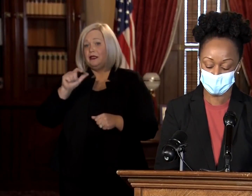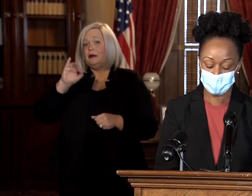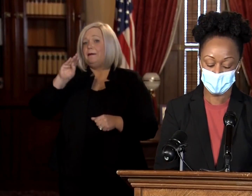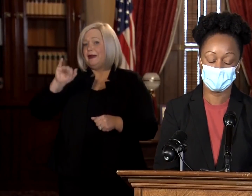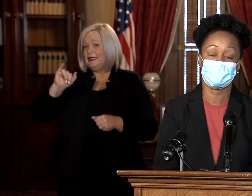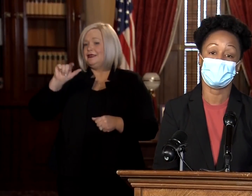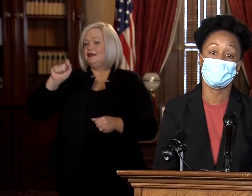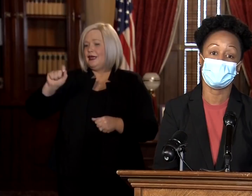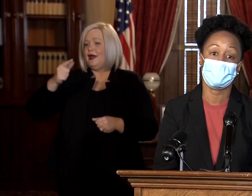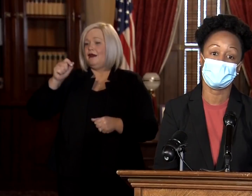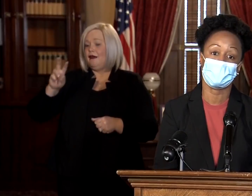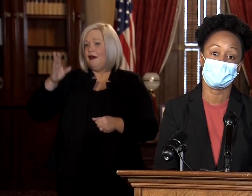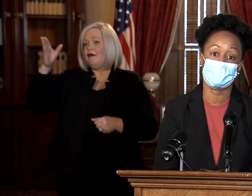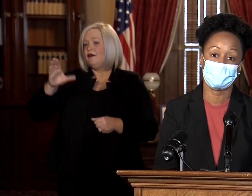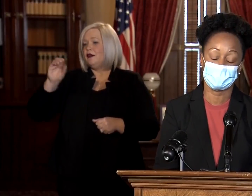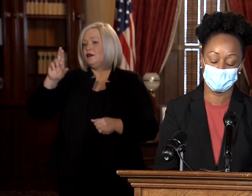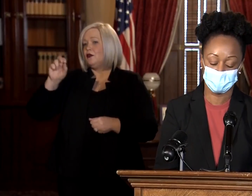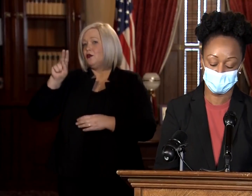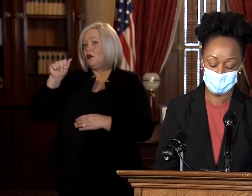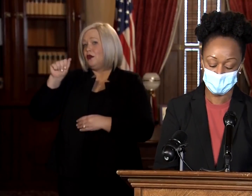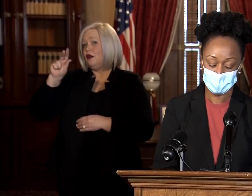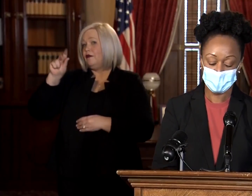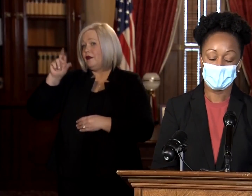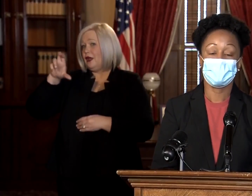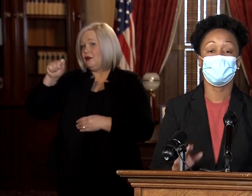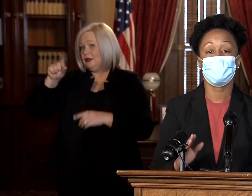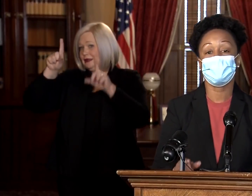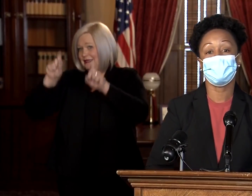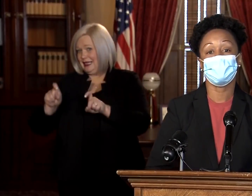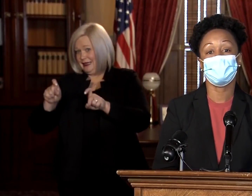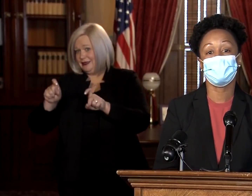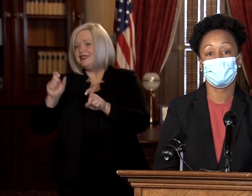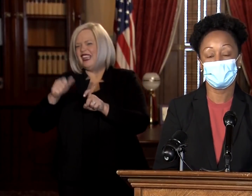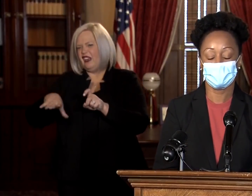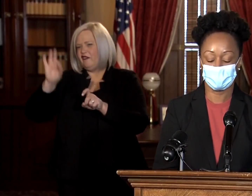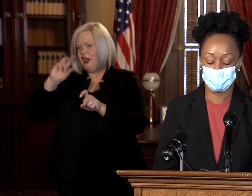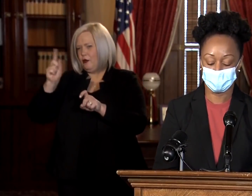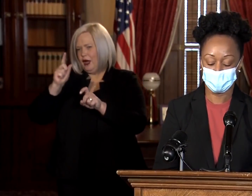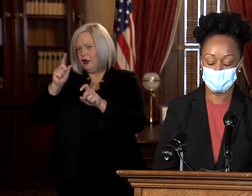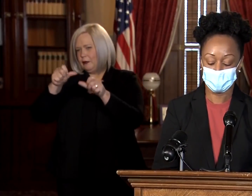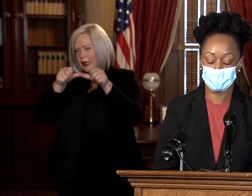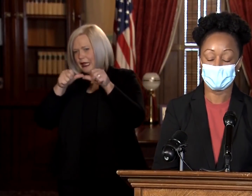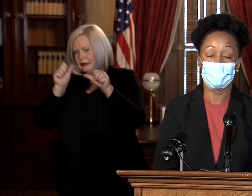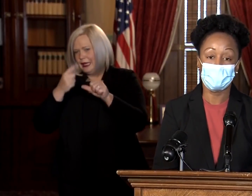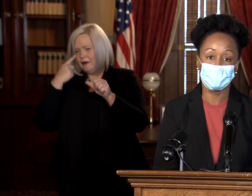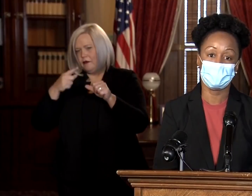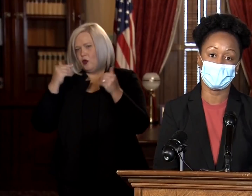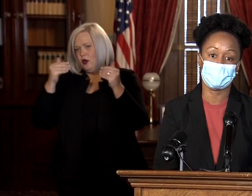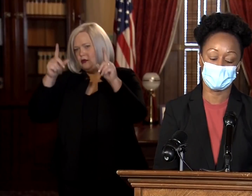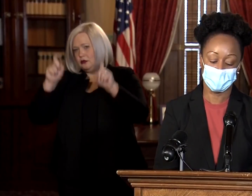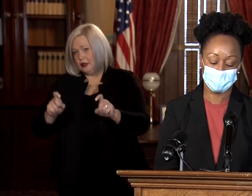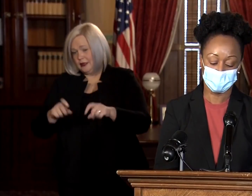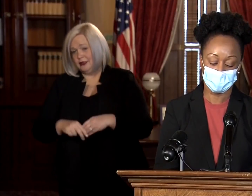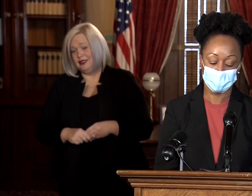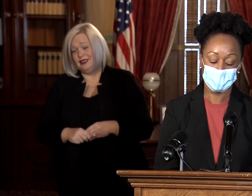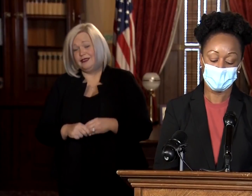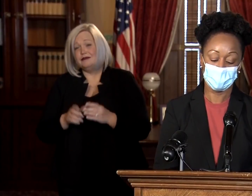them are free, so please go to our website, Michigan.gov our website, Michigan.gov Michigan.gov/Coronavirustest to Michigan.gov/Coronavirustest to find a location near you.